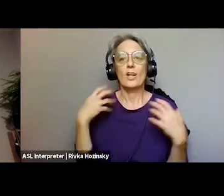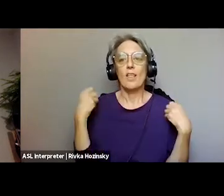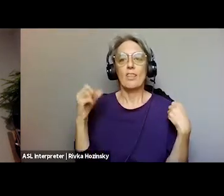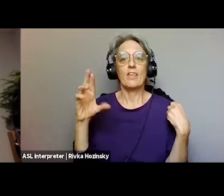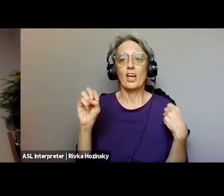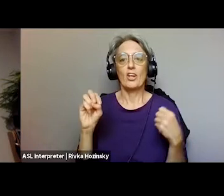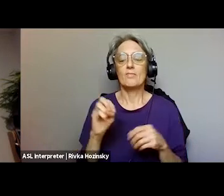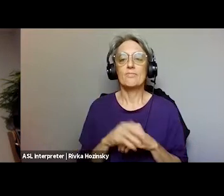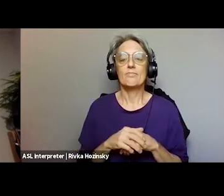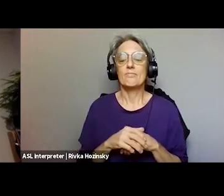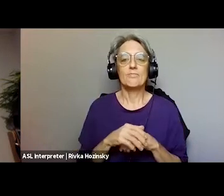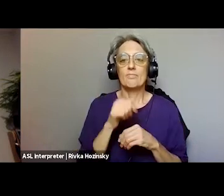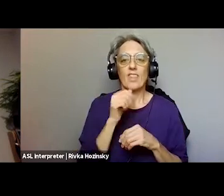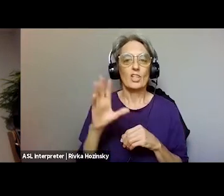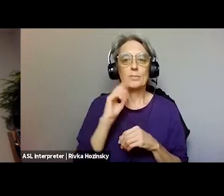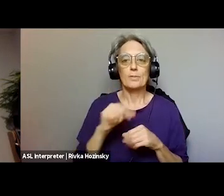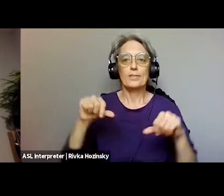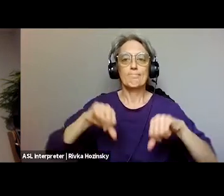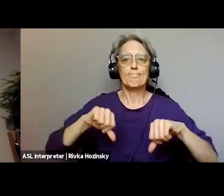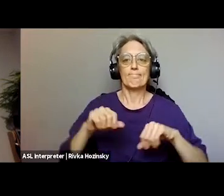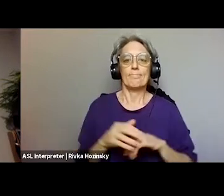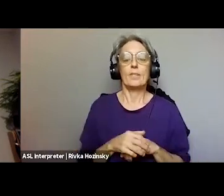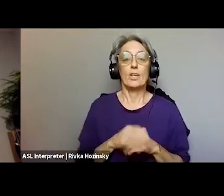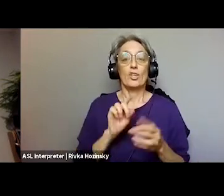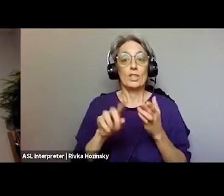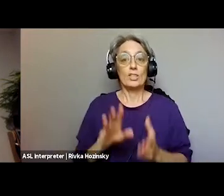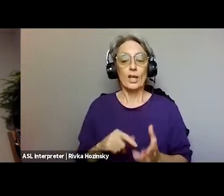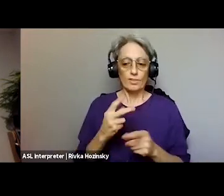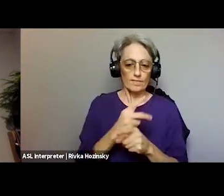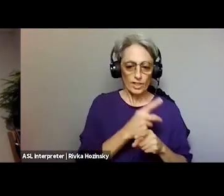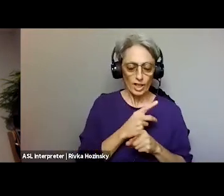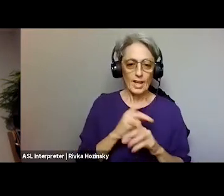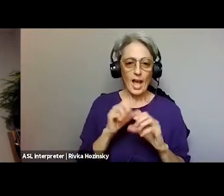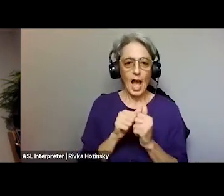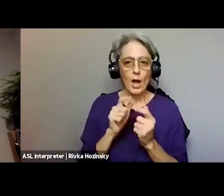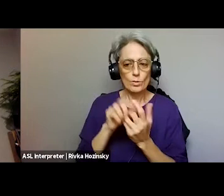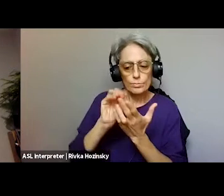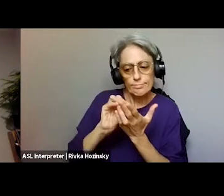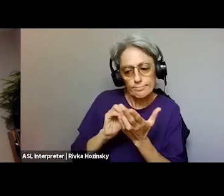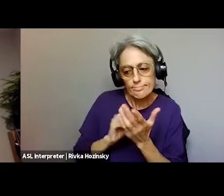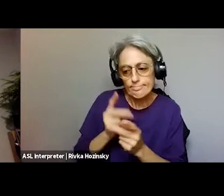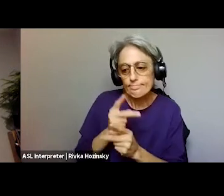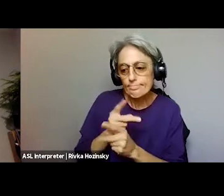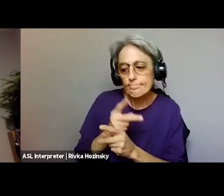need to do a better job as researchers to figure out ways to quantifiably describe the quality